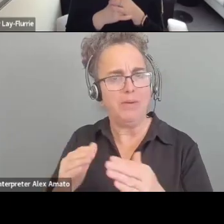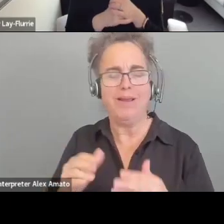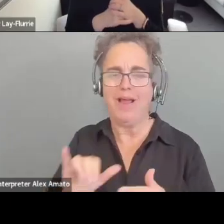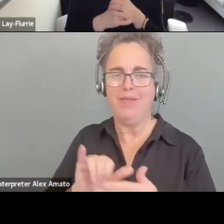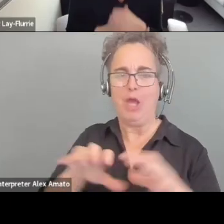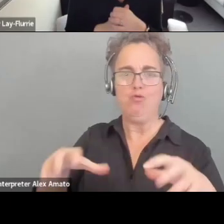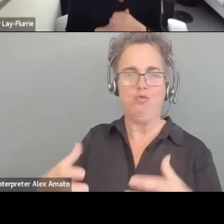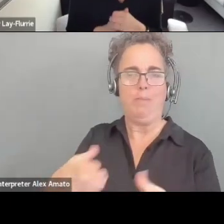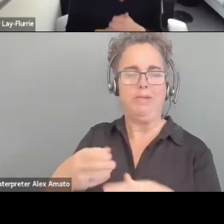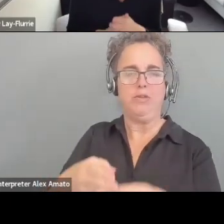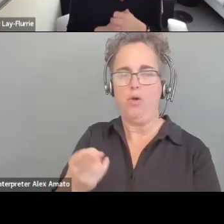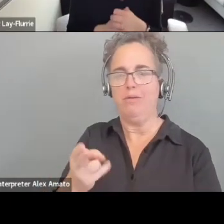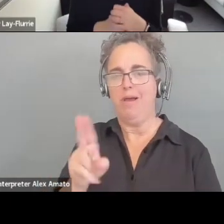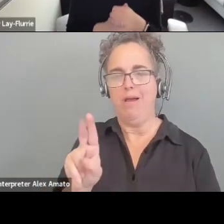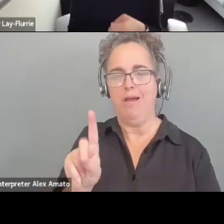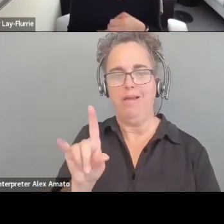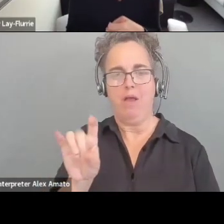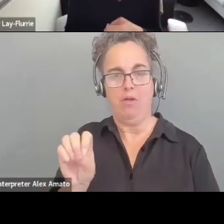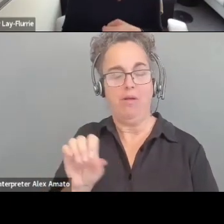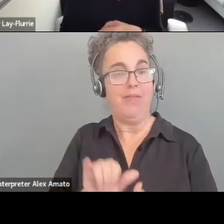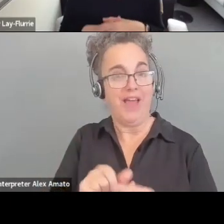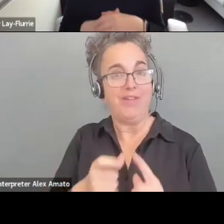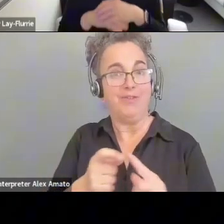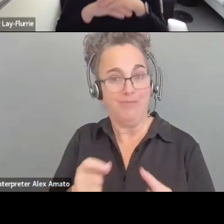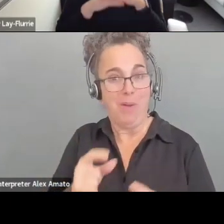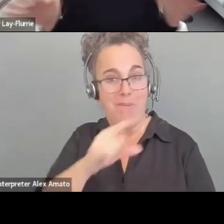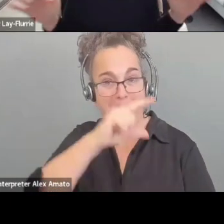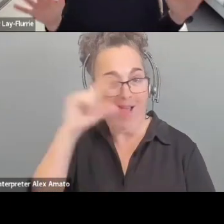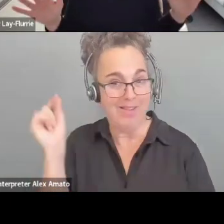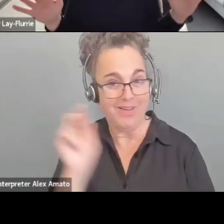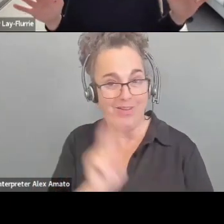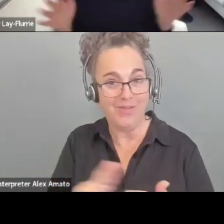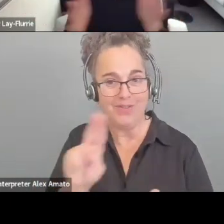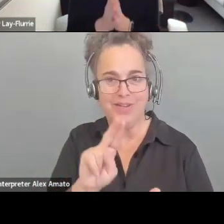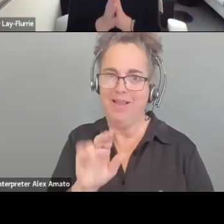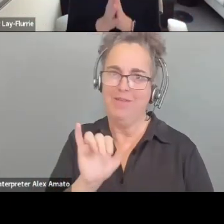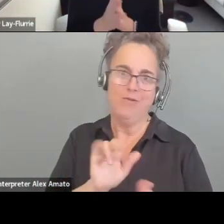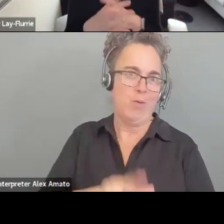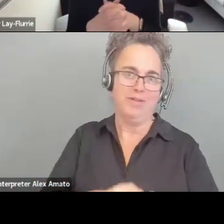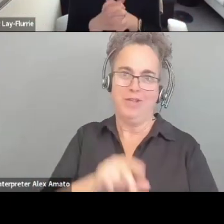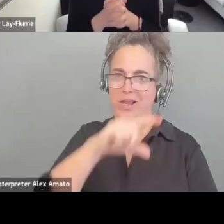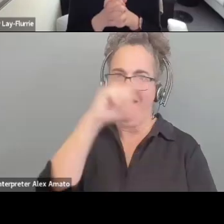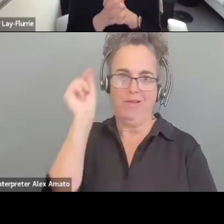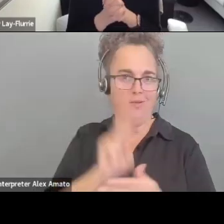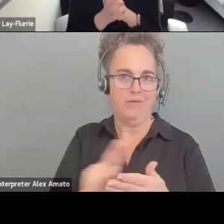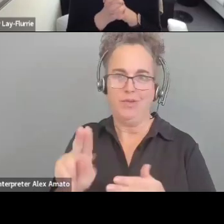Huddle being a Gallaudet term. Gallaudet being the most amazing university on the east coast